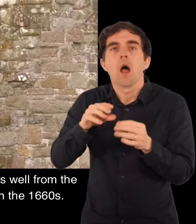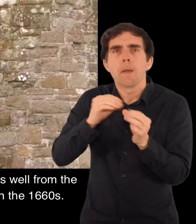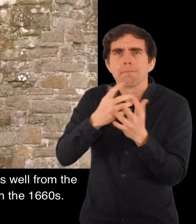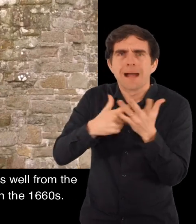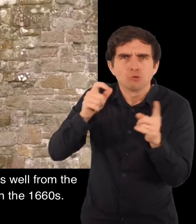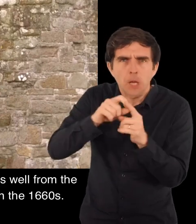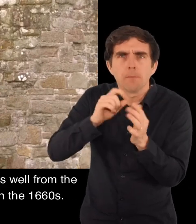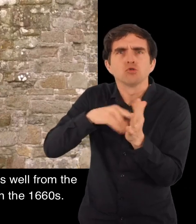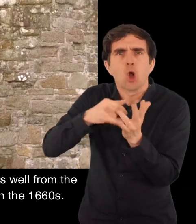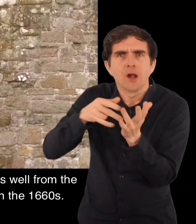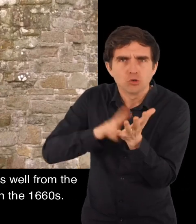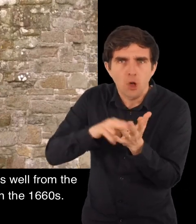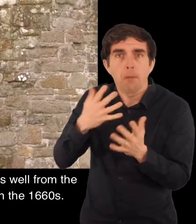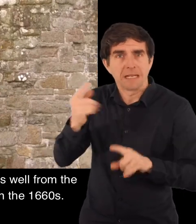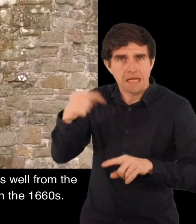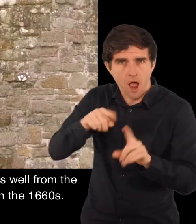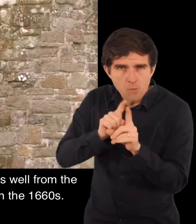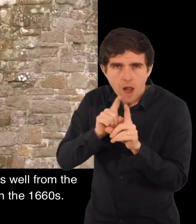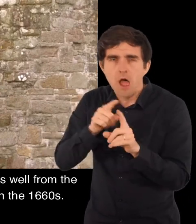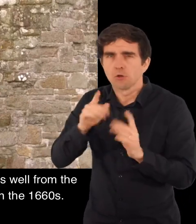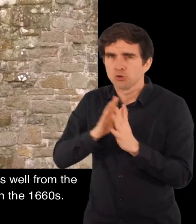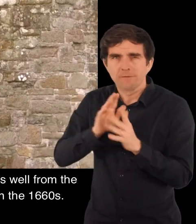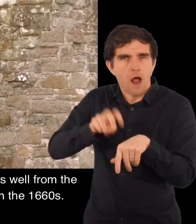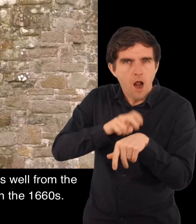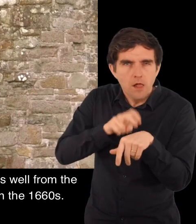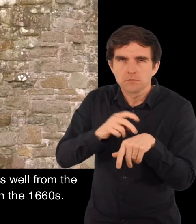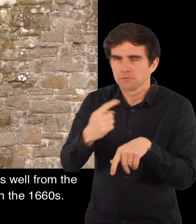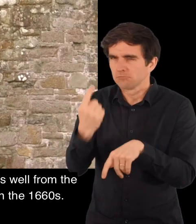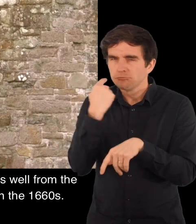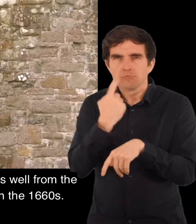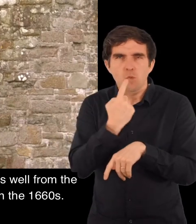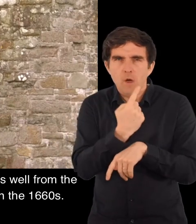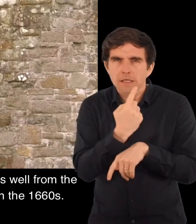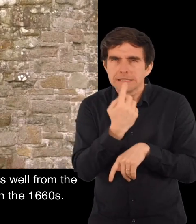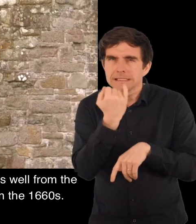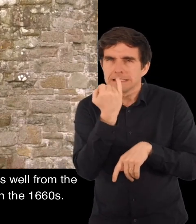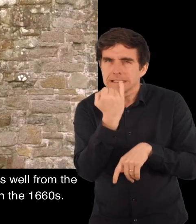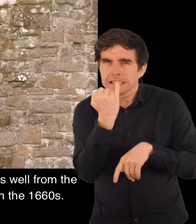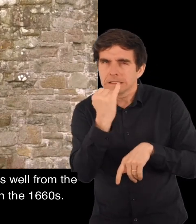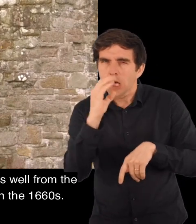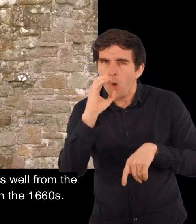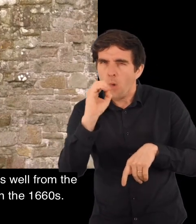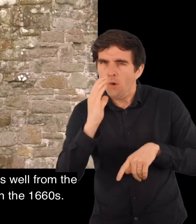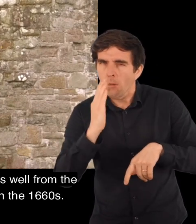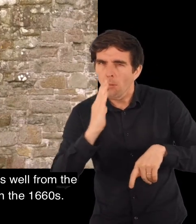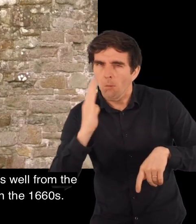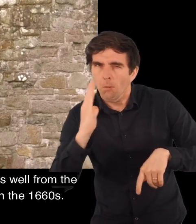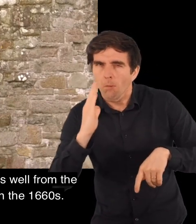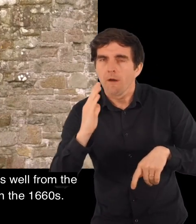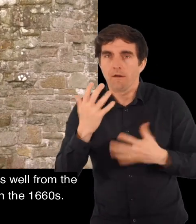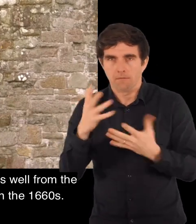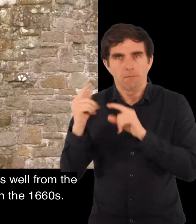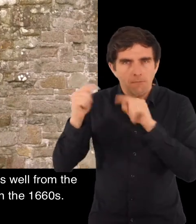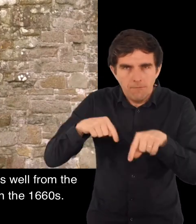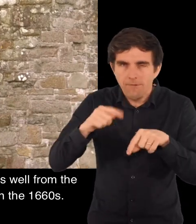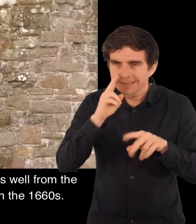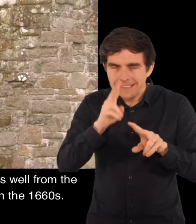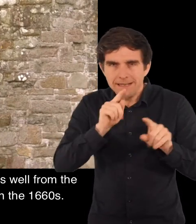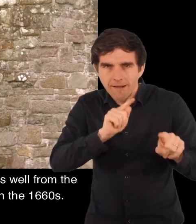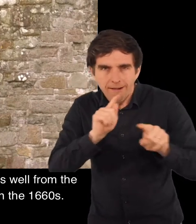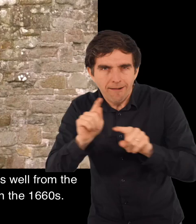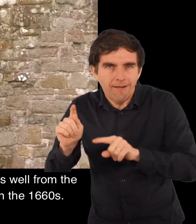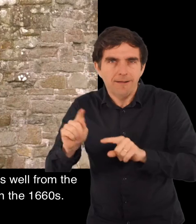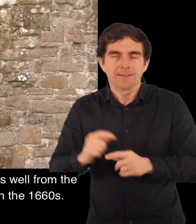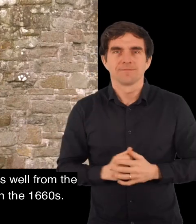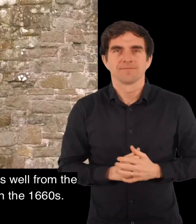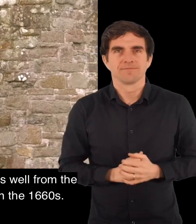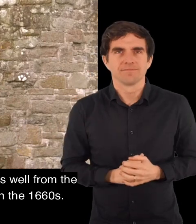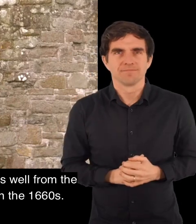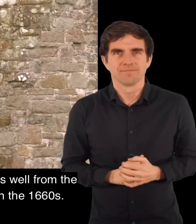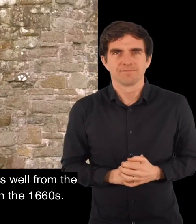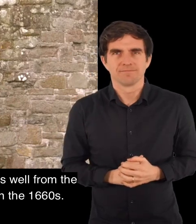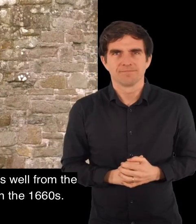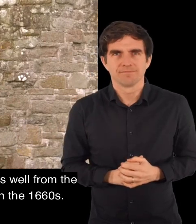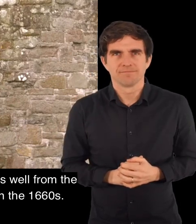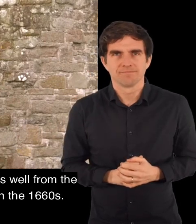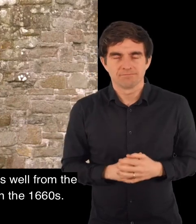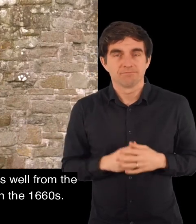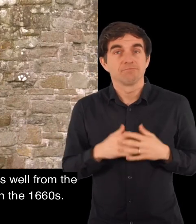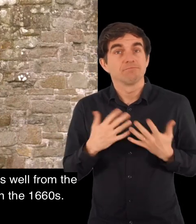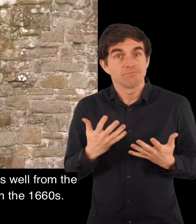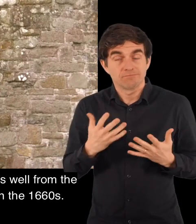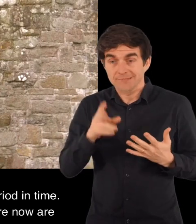also a Bishop Johnston down here as well from the Church of Ireland, who was here in the 1660s.